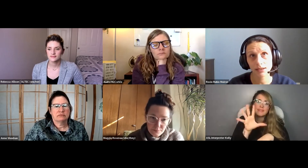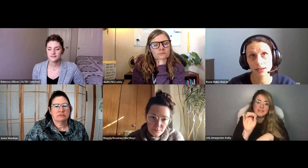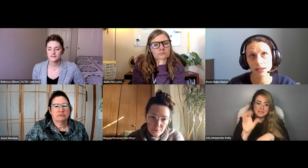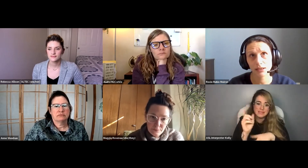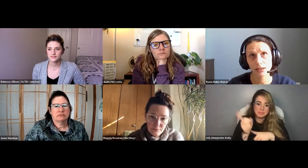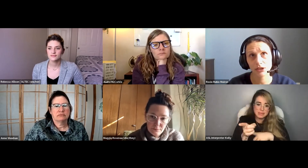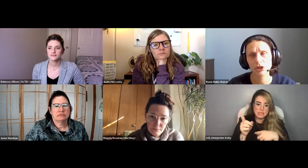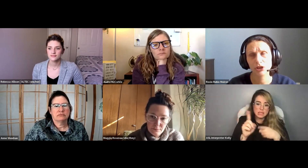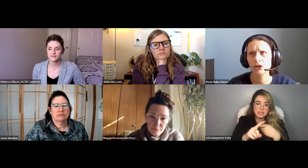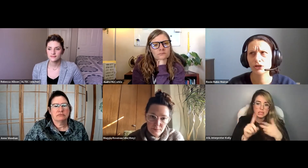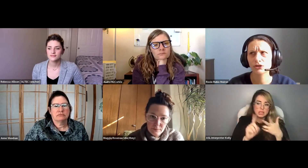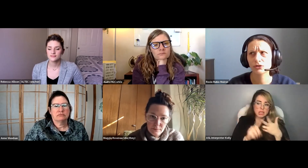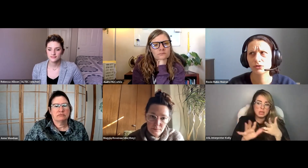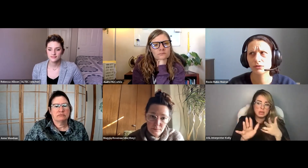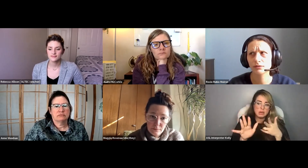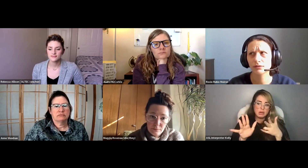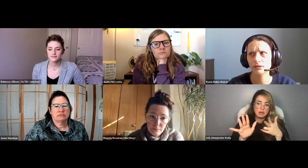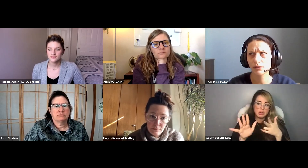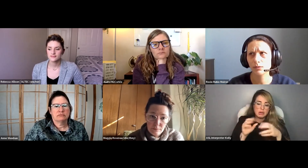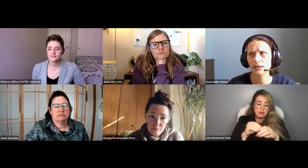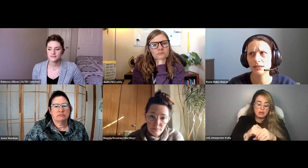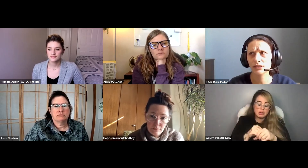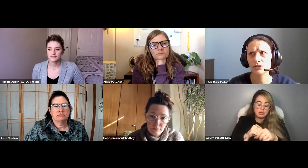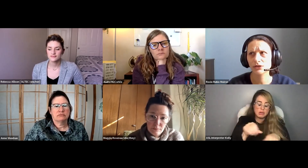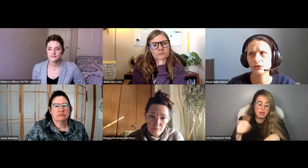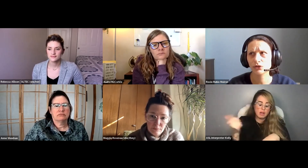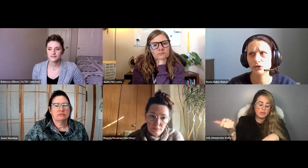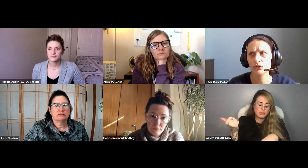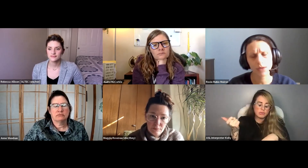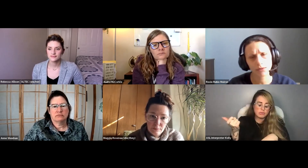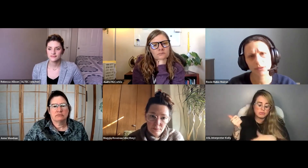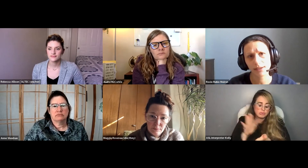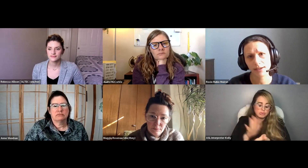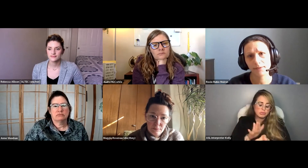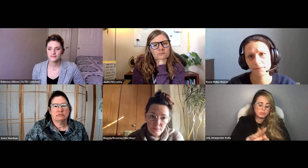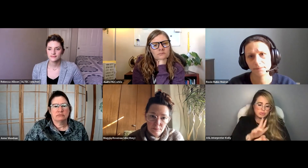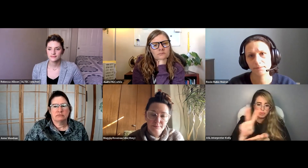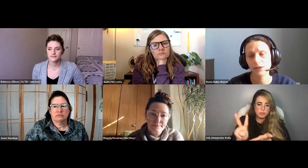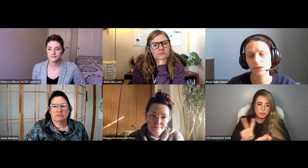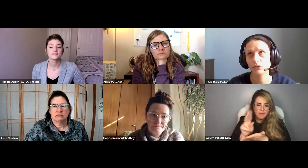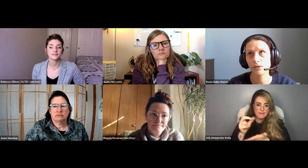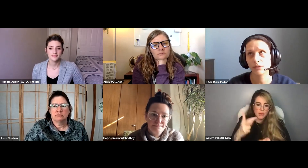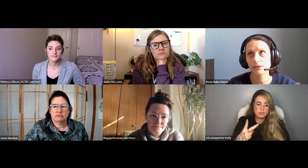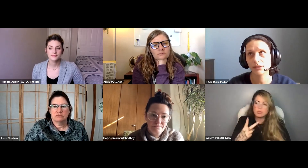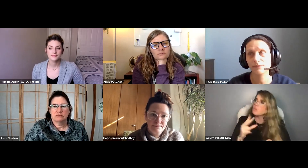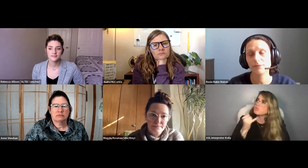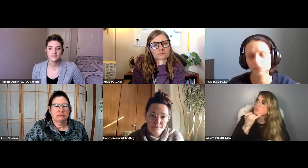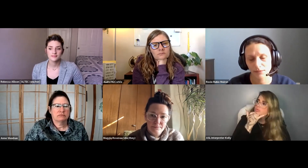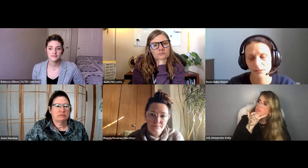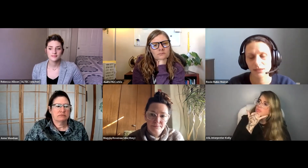and the other one is two hours and a half. No two hours and fifteen minutes.